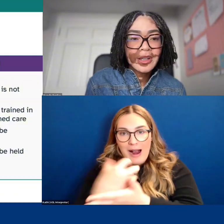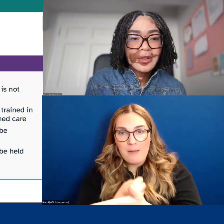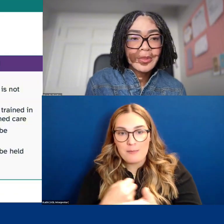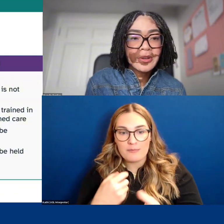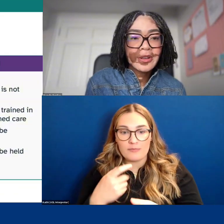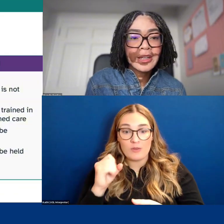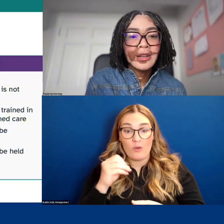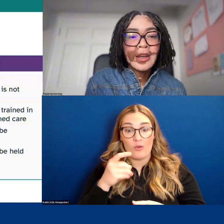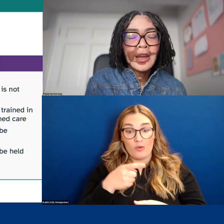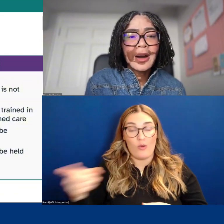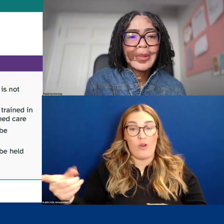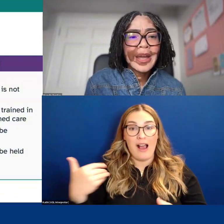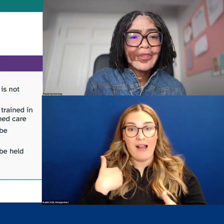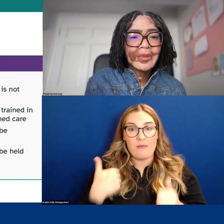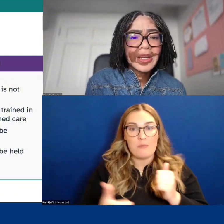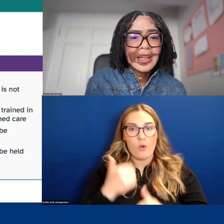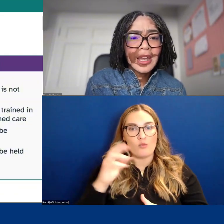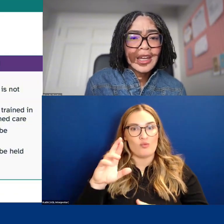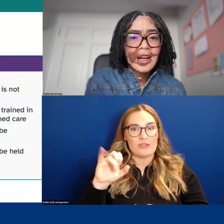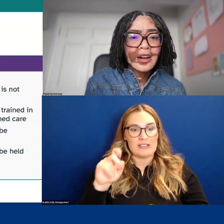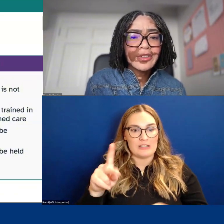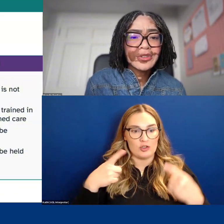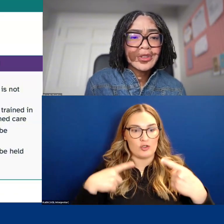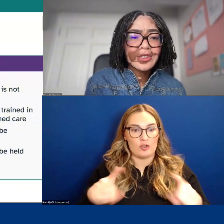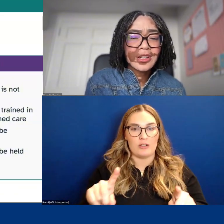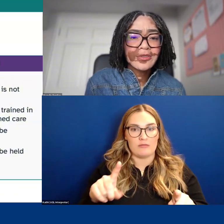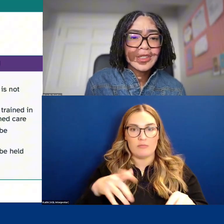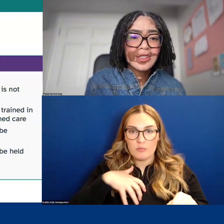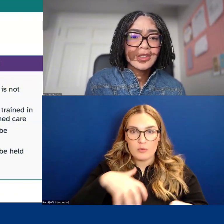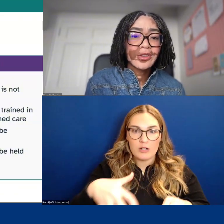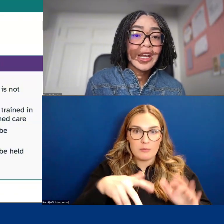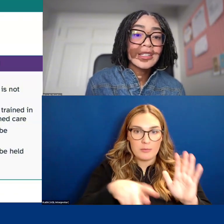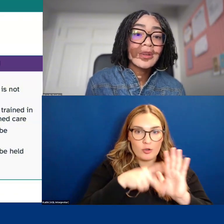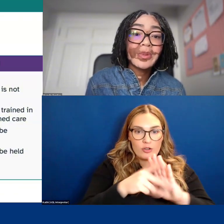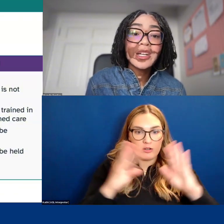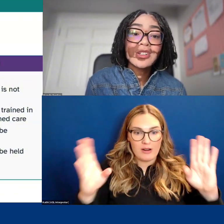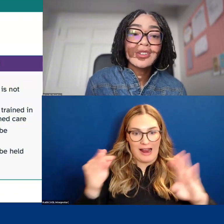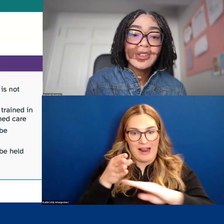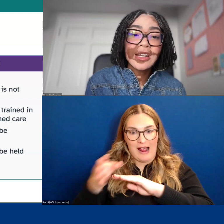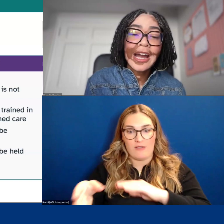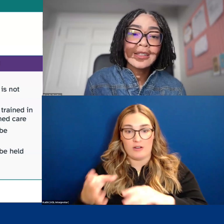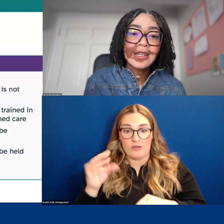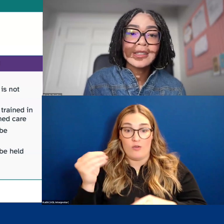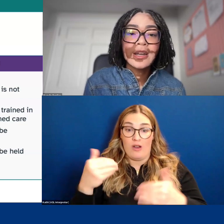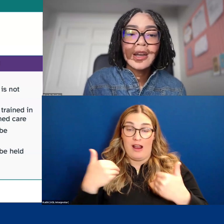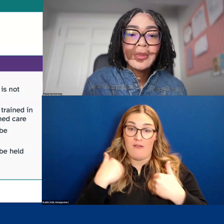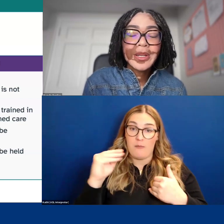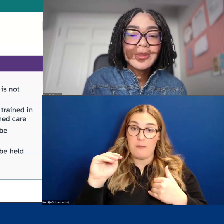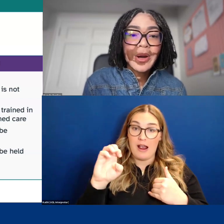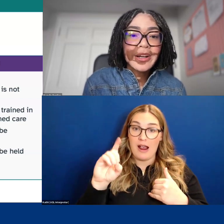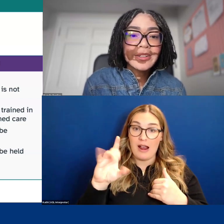perinatal period. And having Medicaid cover doula services creates a big shift in access. Because prior